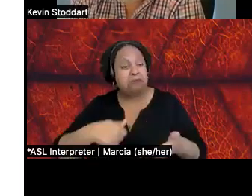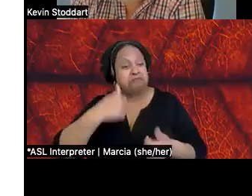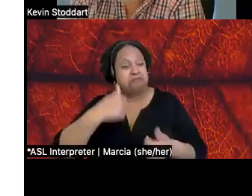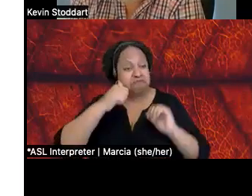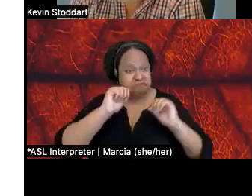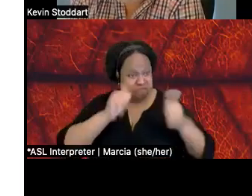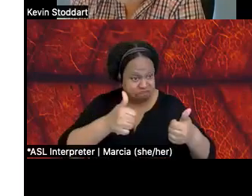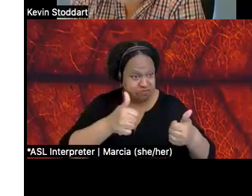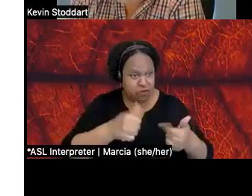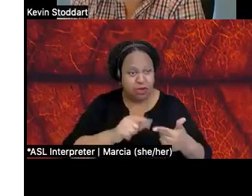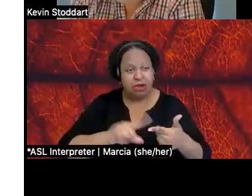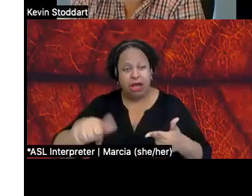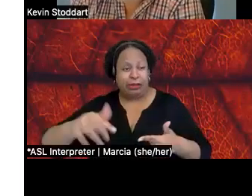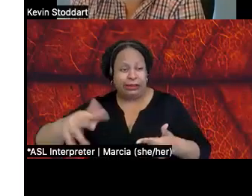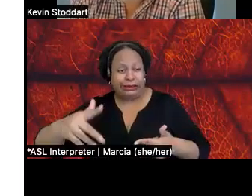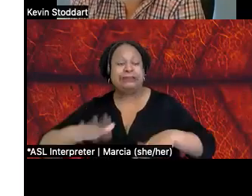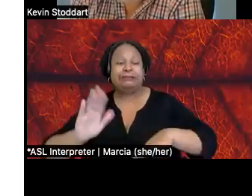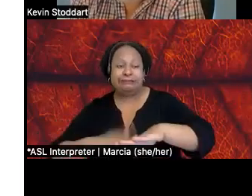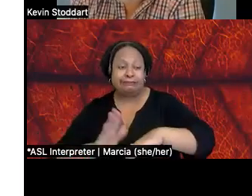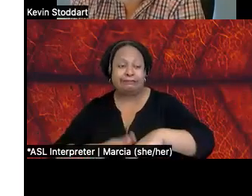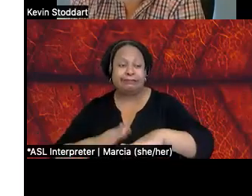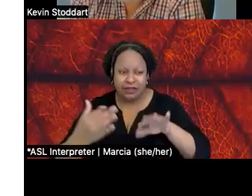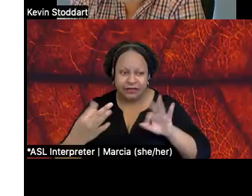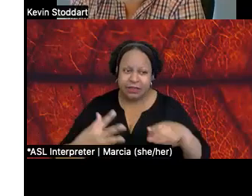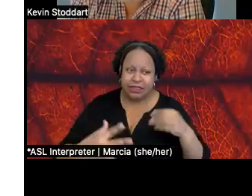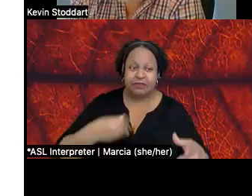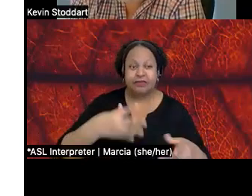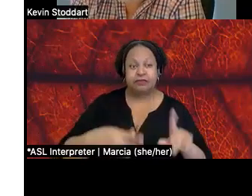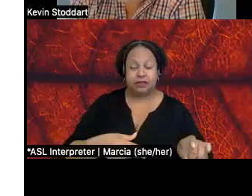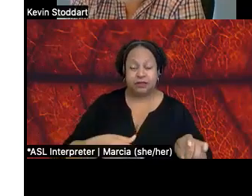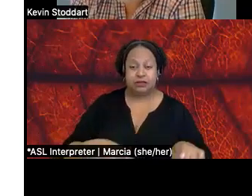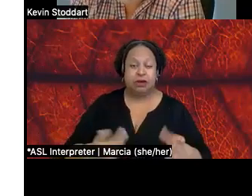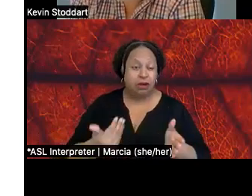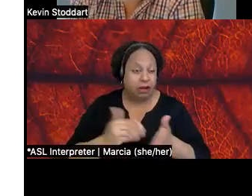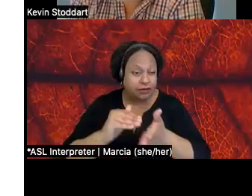We often are hearing that the programs are giving